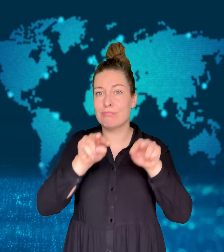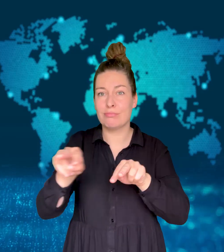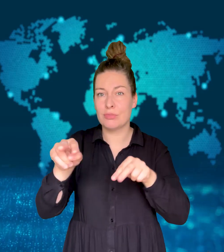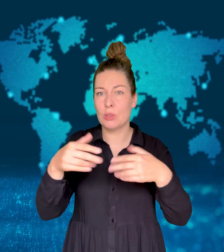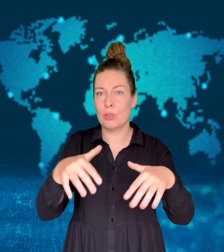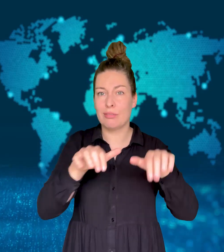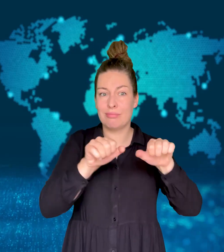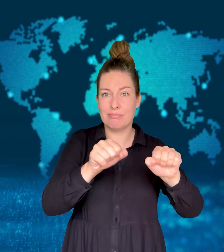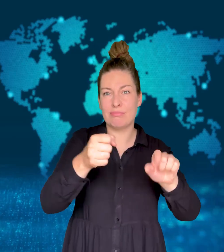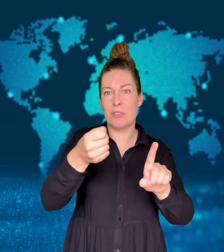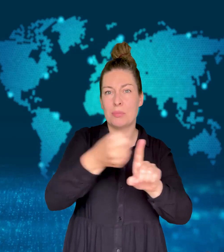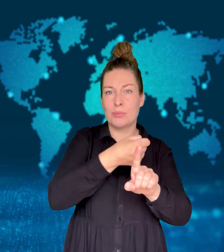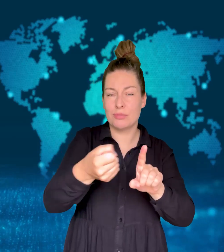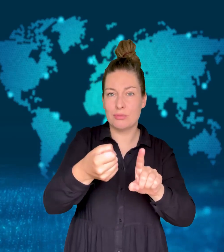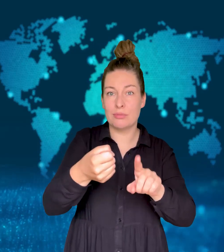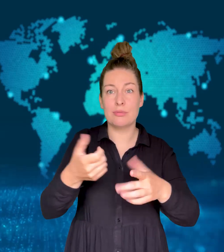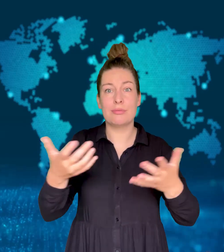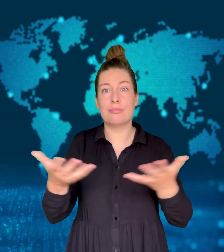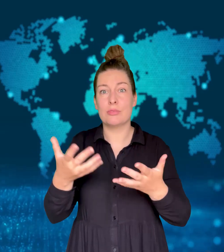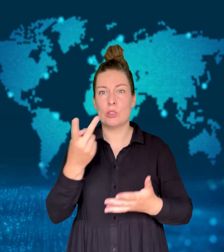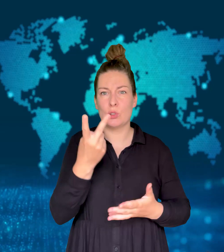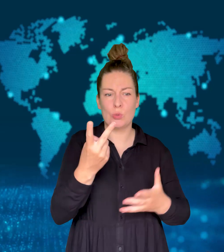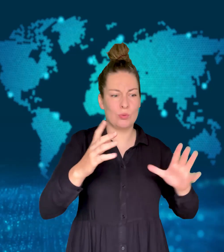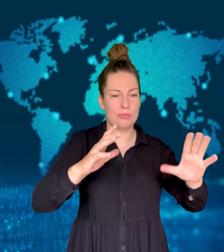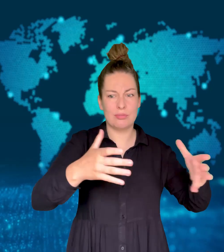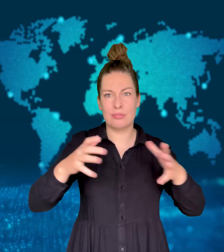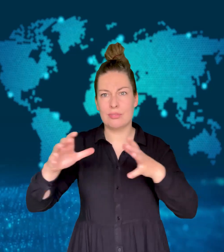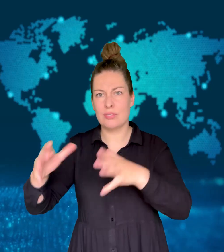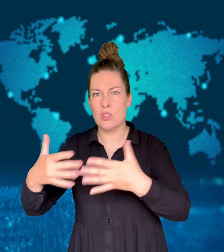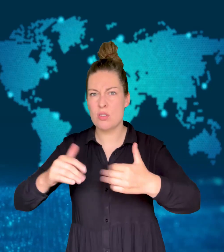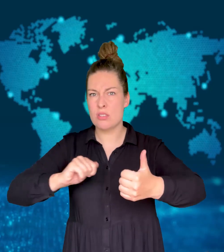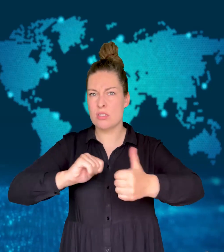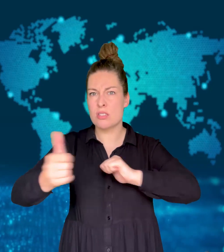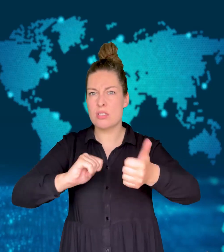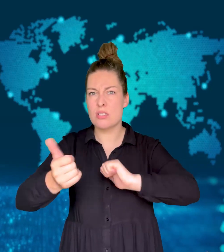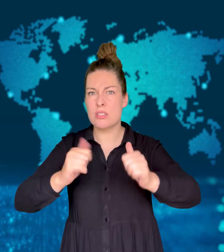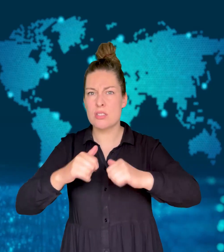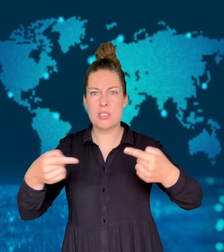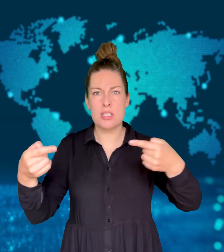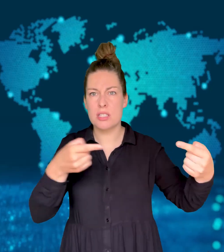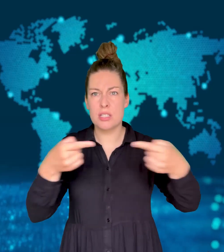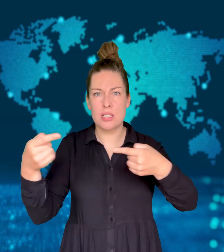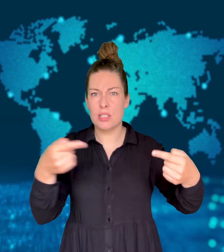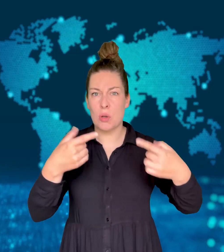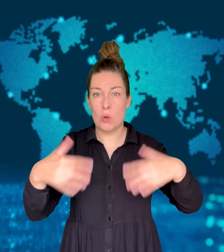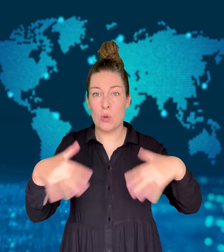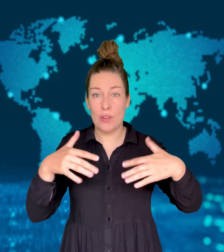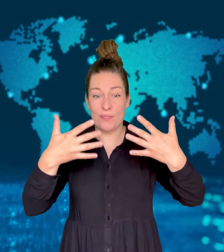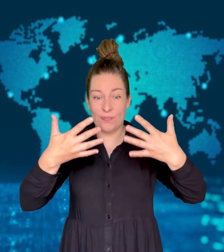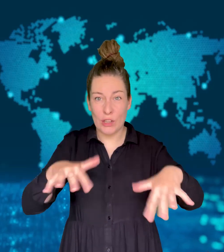The members of two rival gangs confronted each other